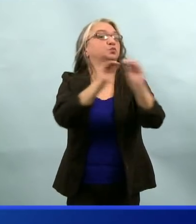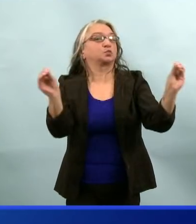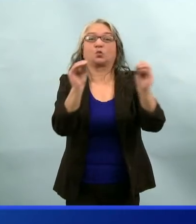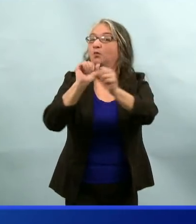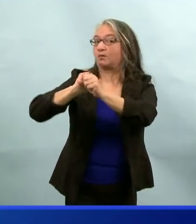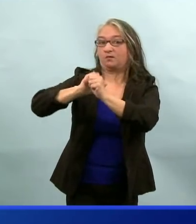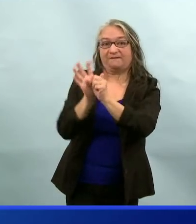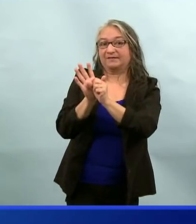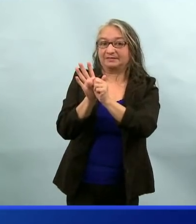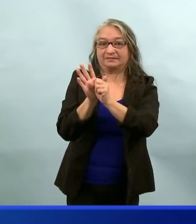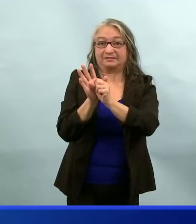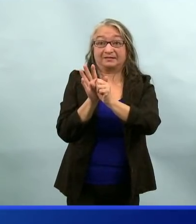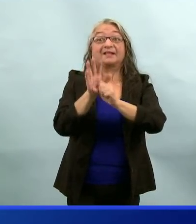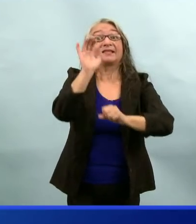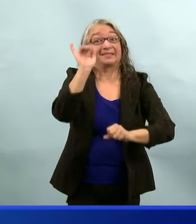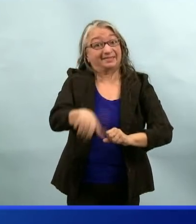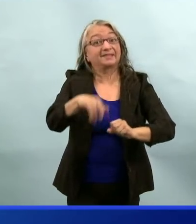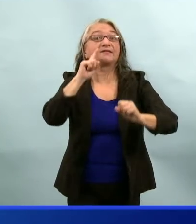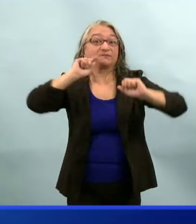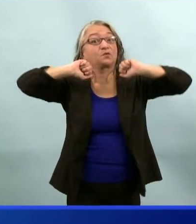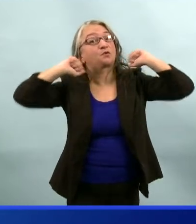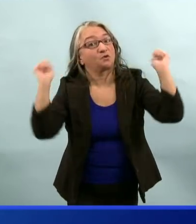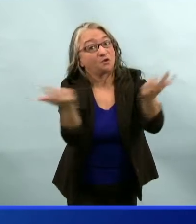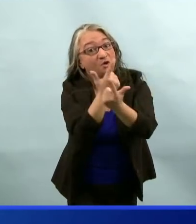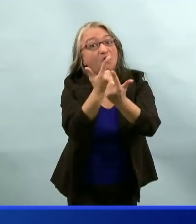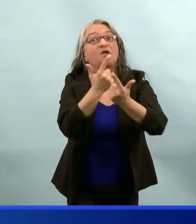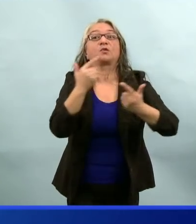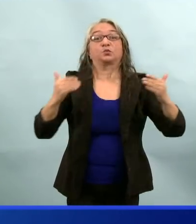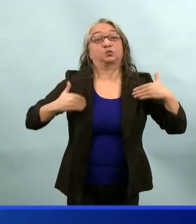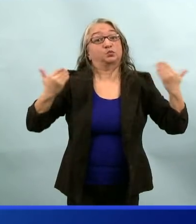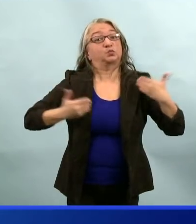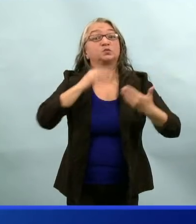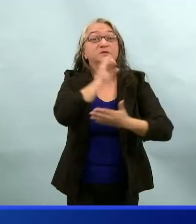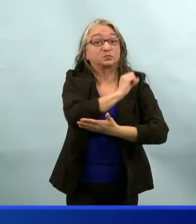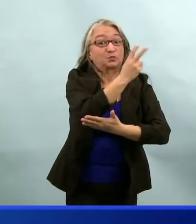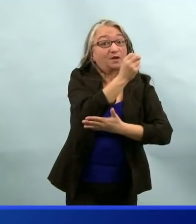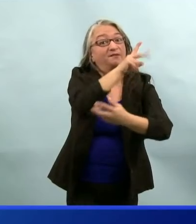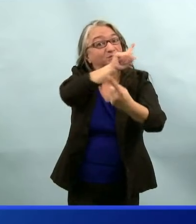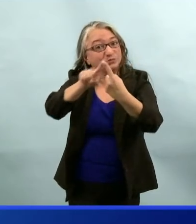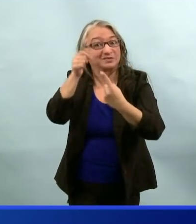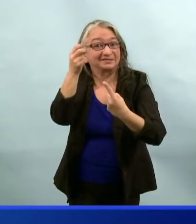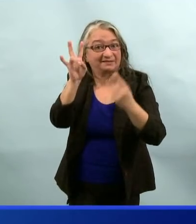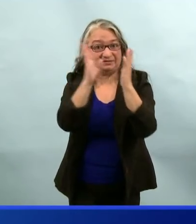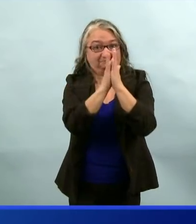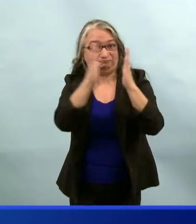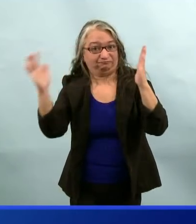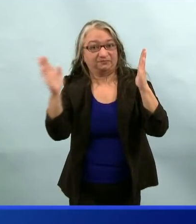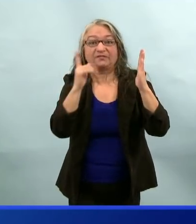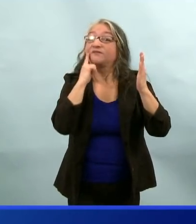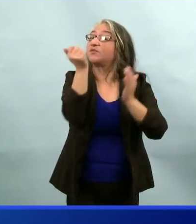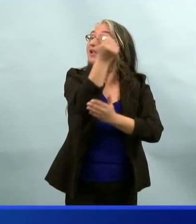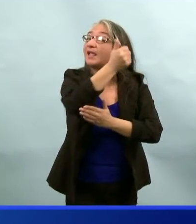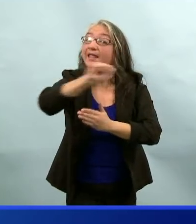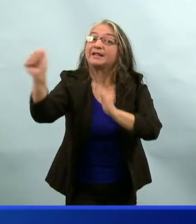youth age 12 to 17 entering any indoor sporting or recreational facility to watch or participate